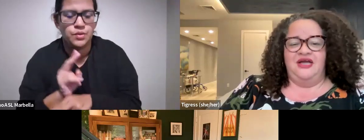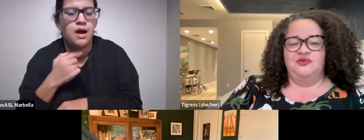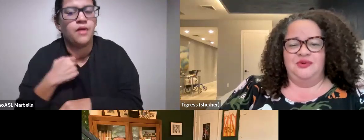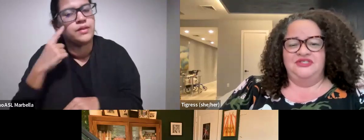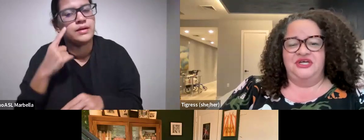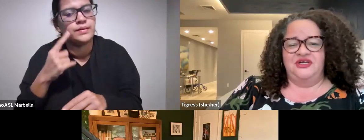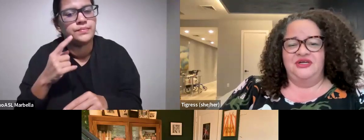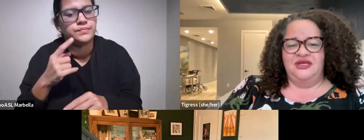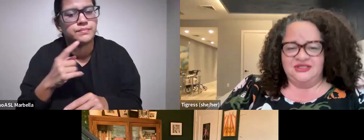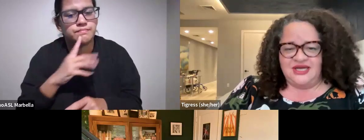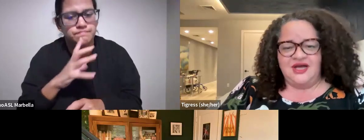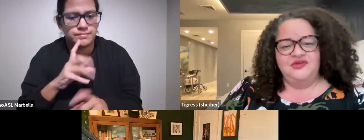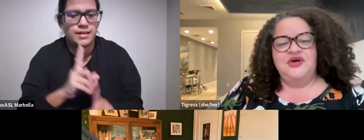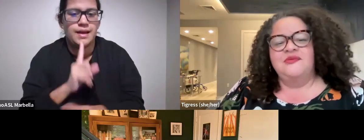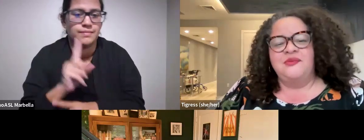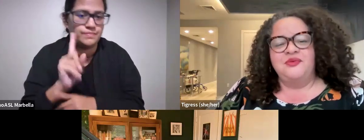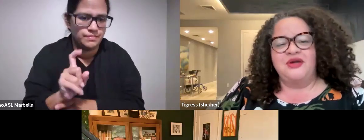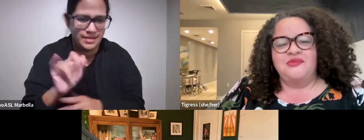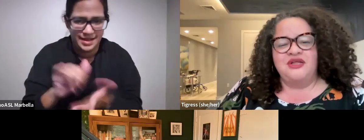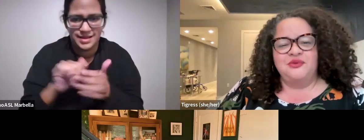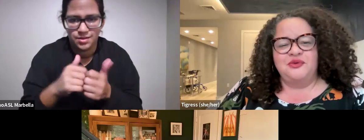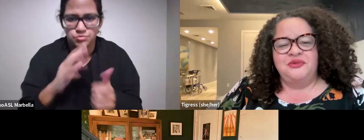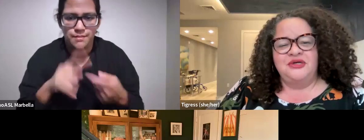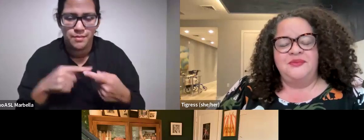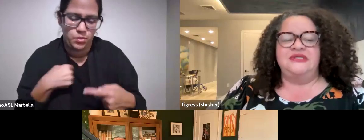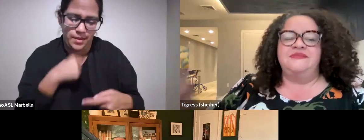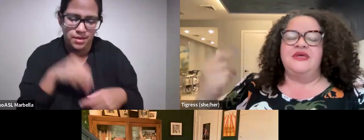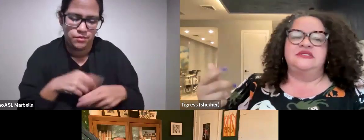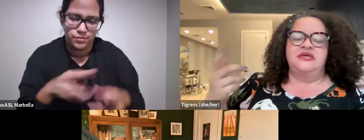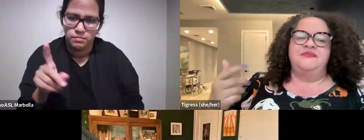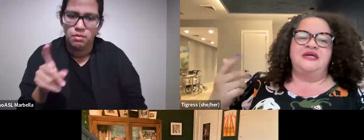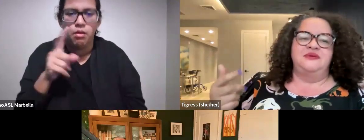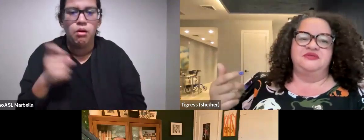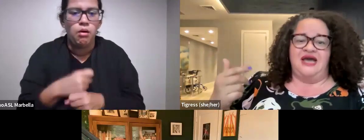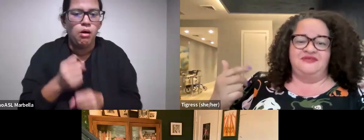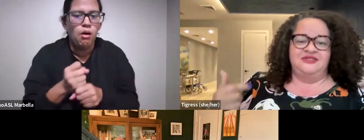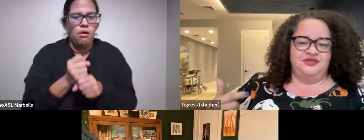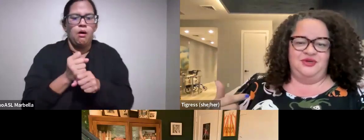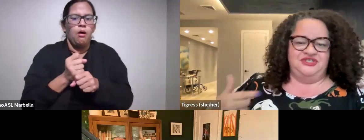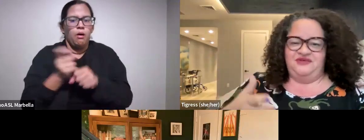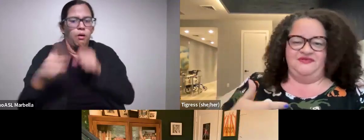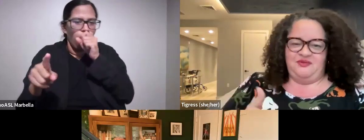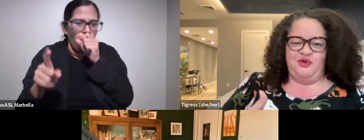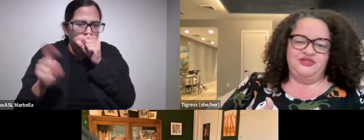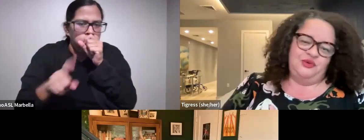an actual question. Is that how you talk about me when I'm not in the room? Because it begs people to have to answer the question even if they won't answer